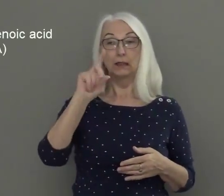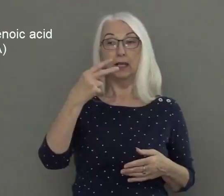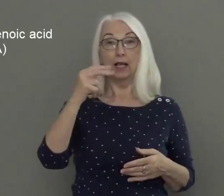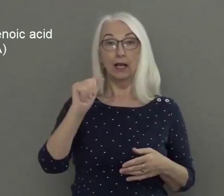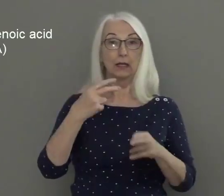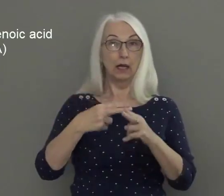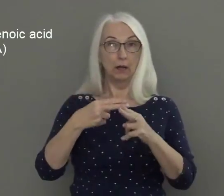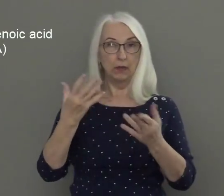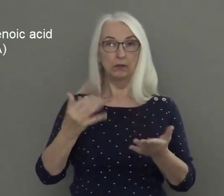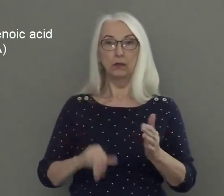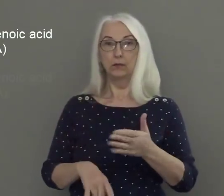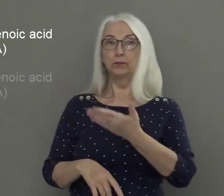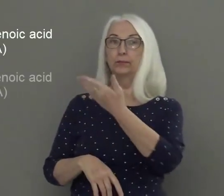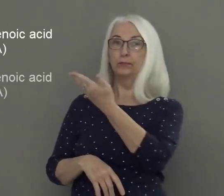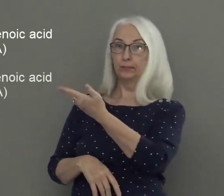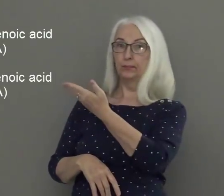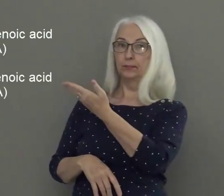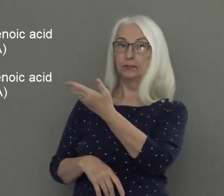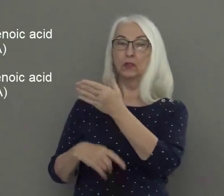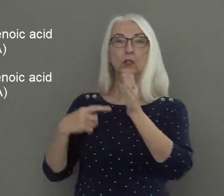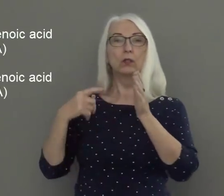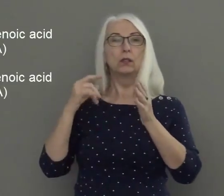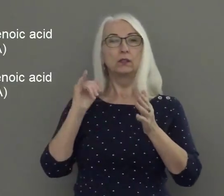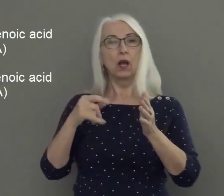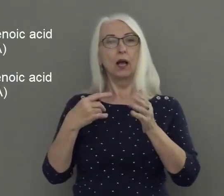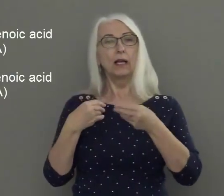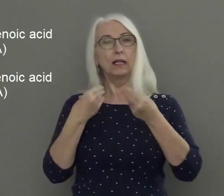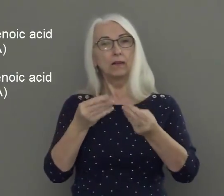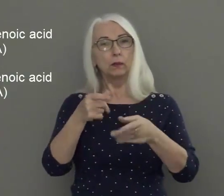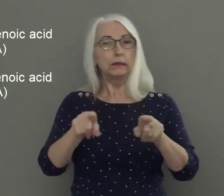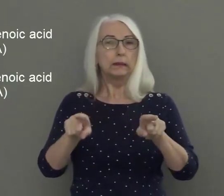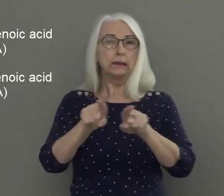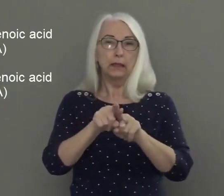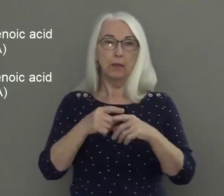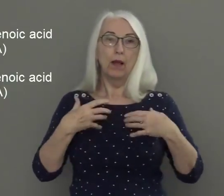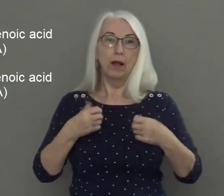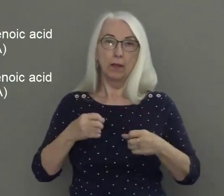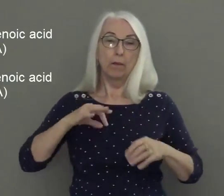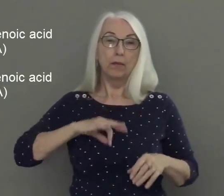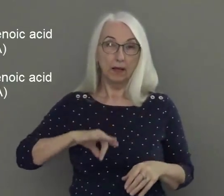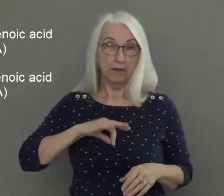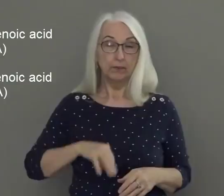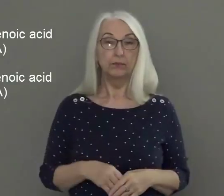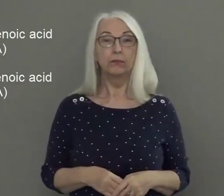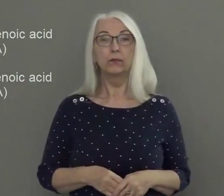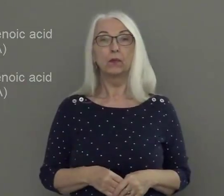DHA to bestow the same health benefits.